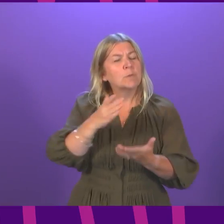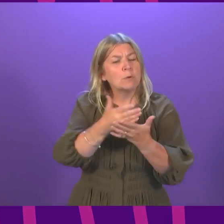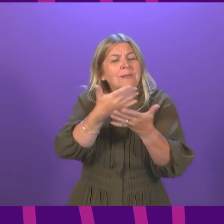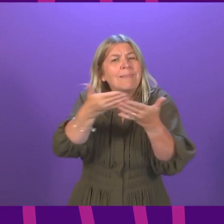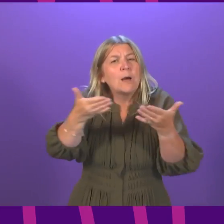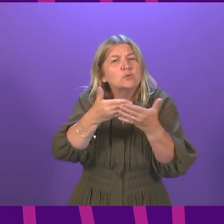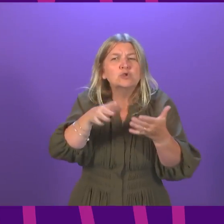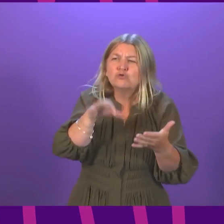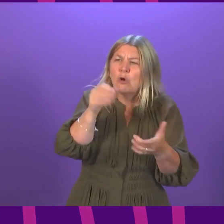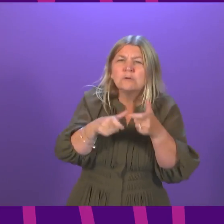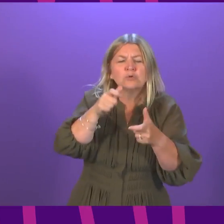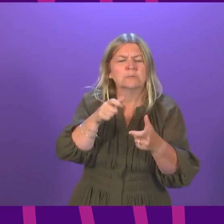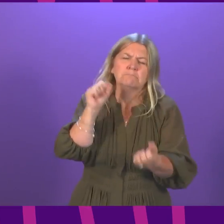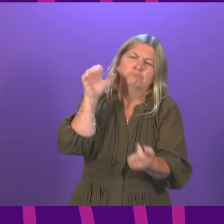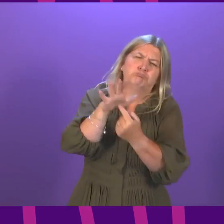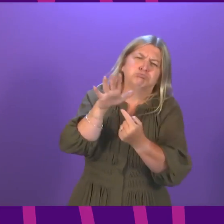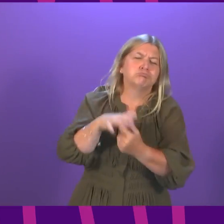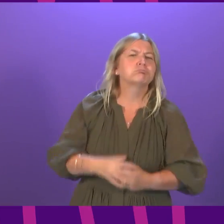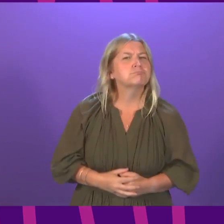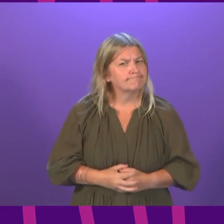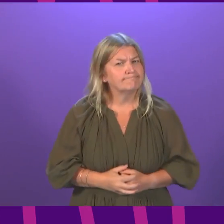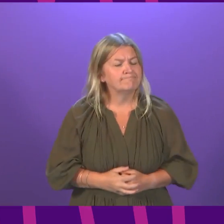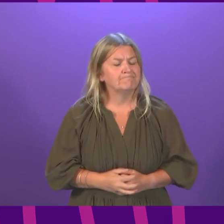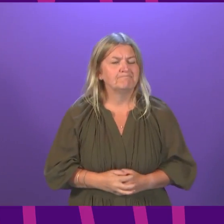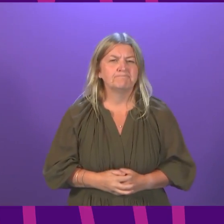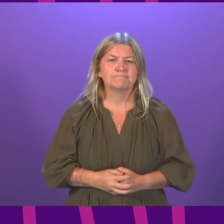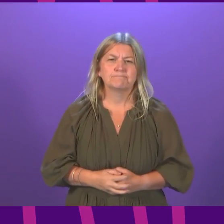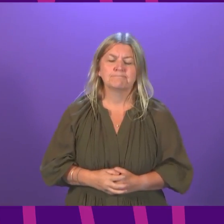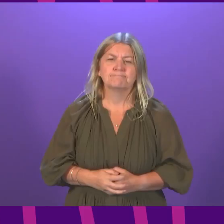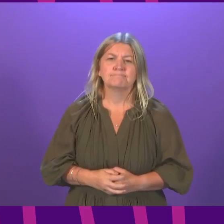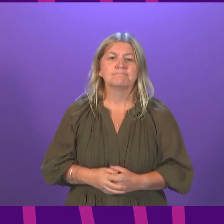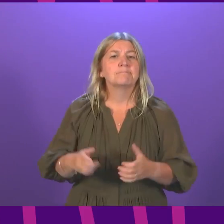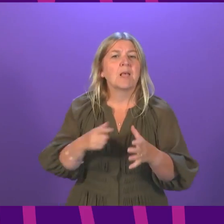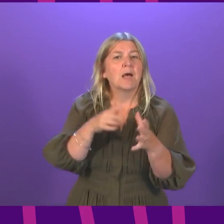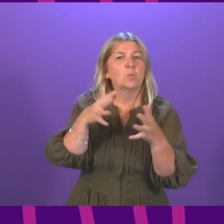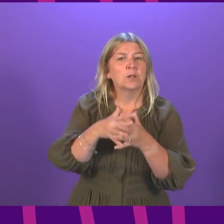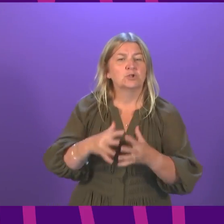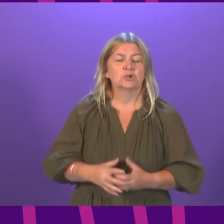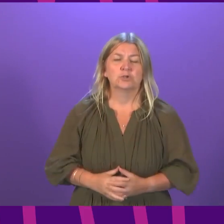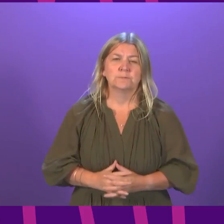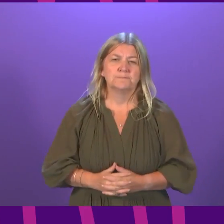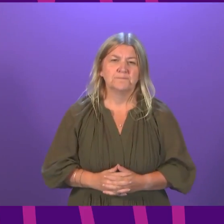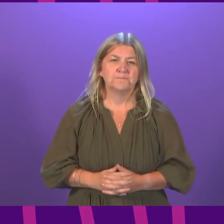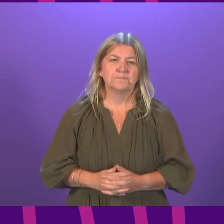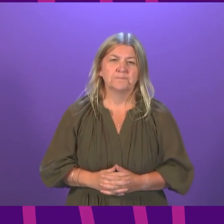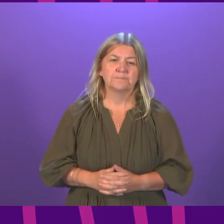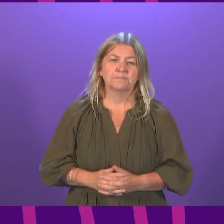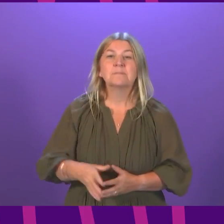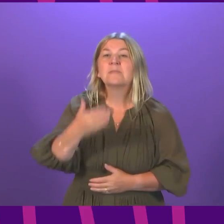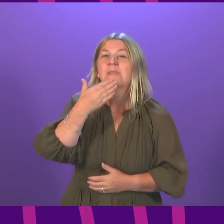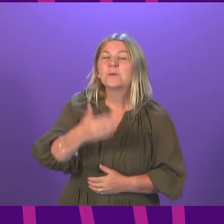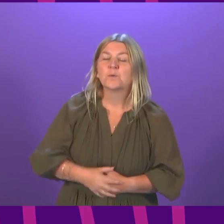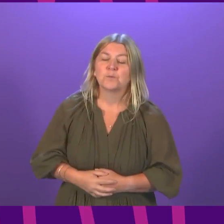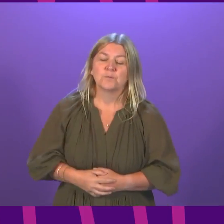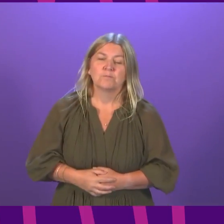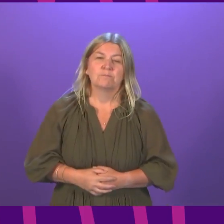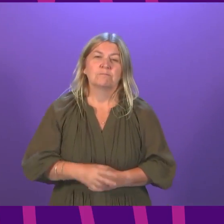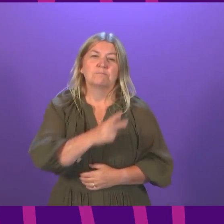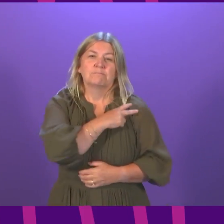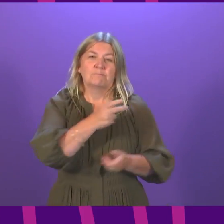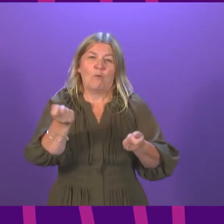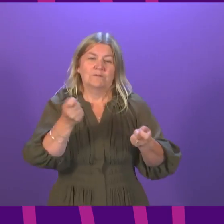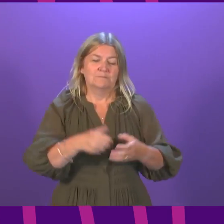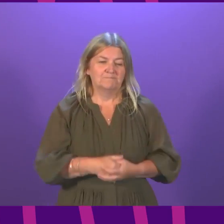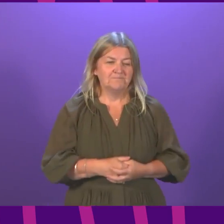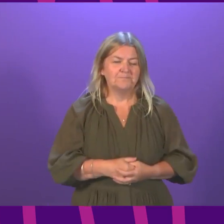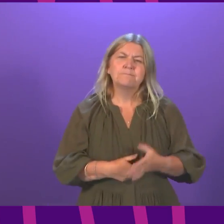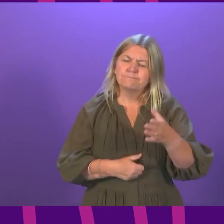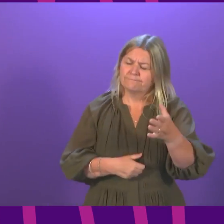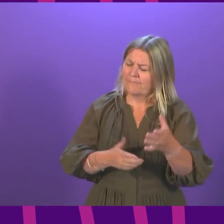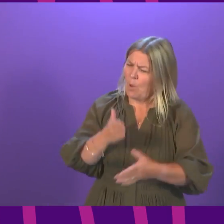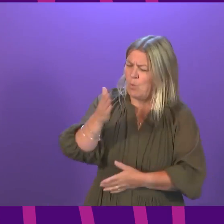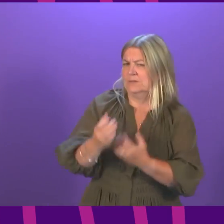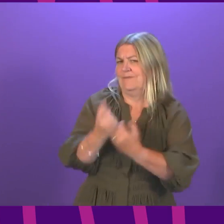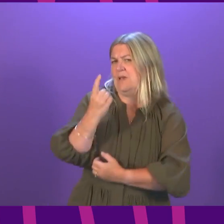I, too, was at the memorial in Glasgow last Friday, and I, too, could see the hurt, anger